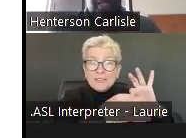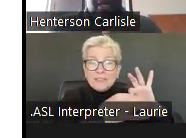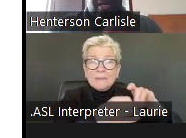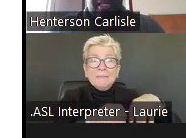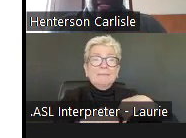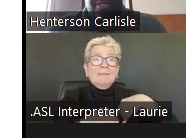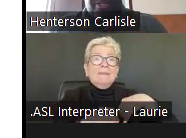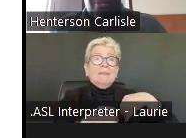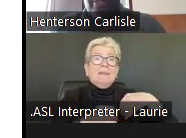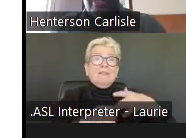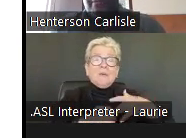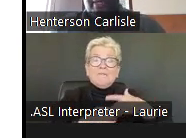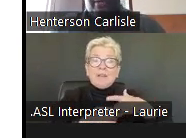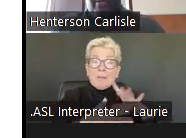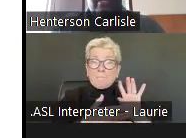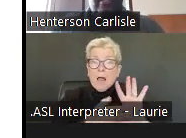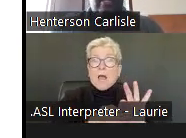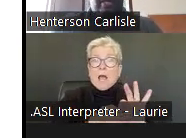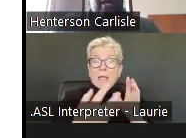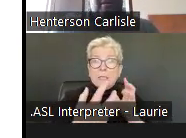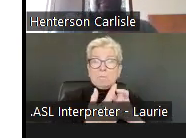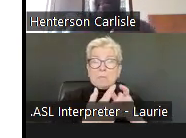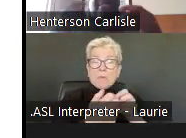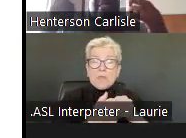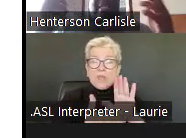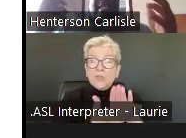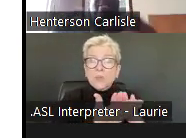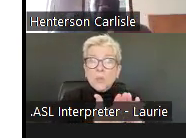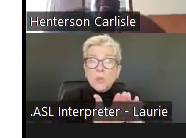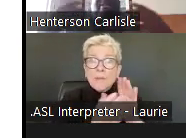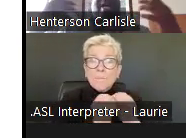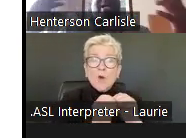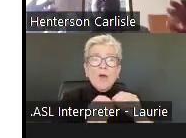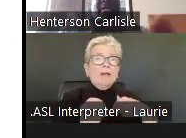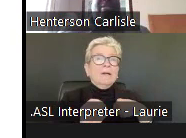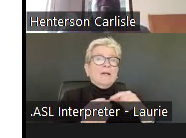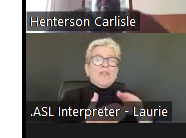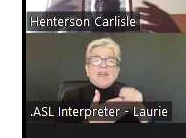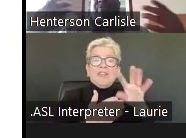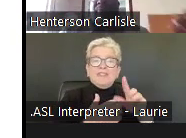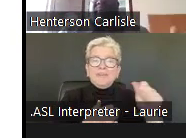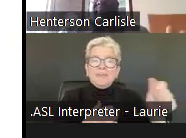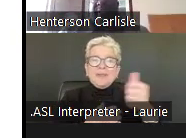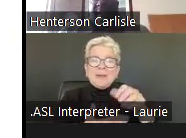belonging in the school. It's all about just getting students acclimated before we even hit